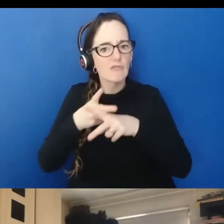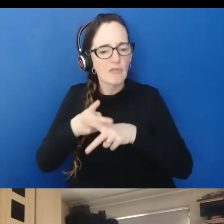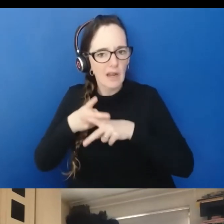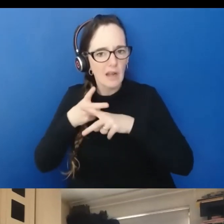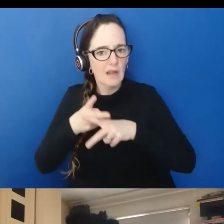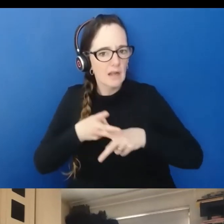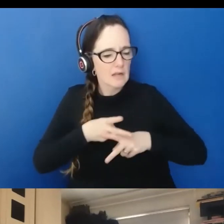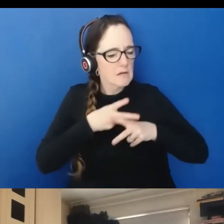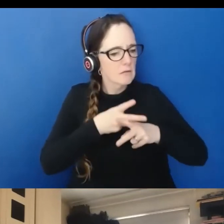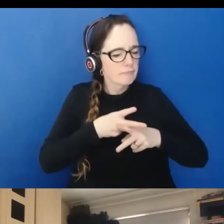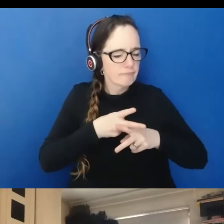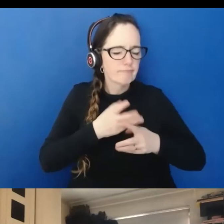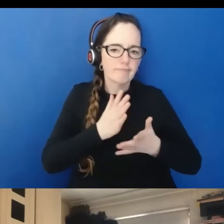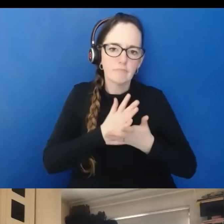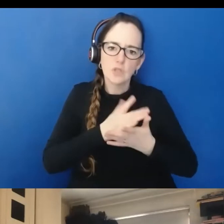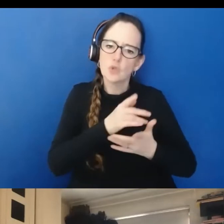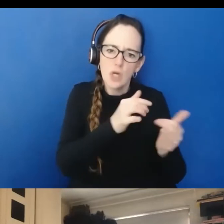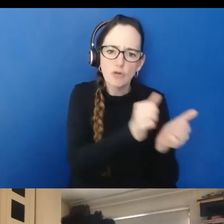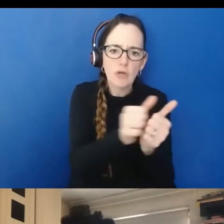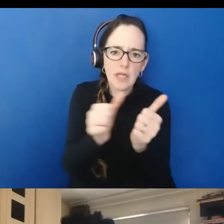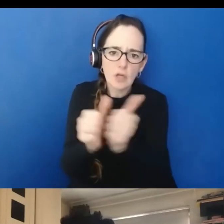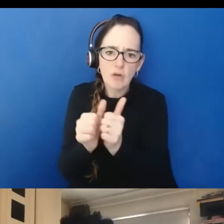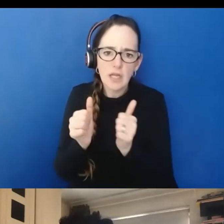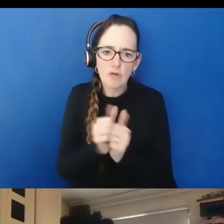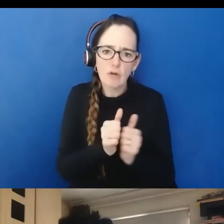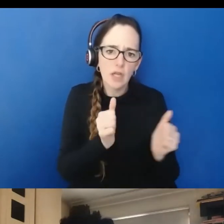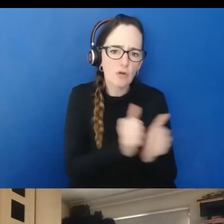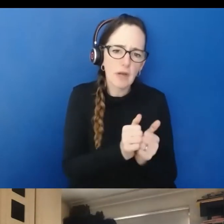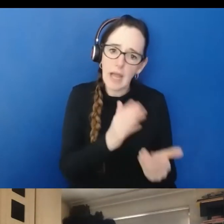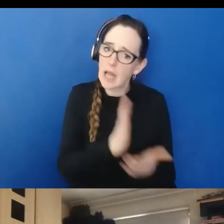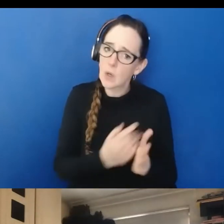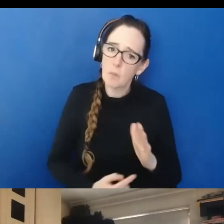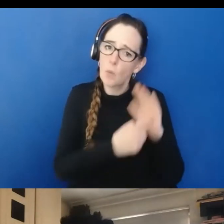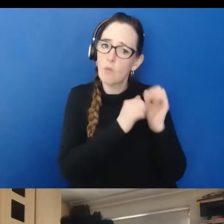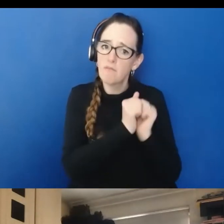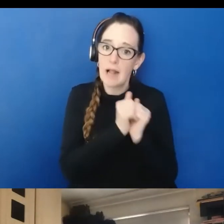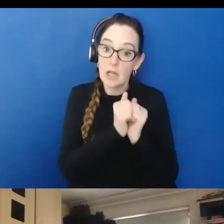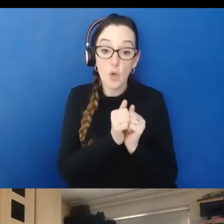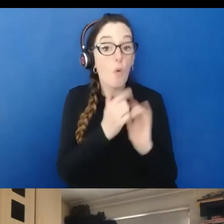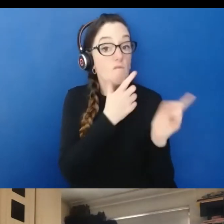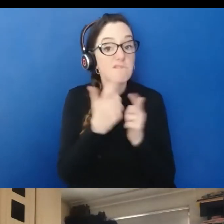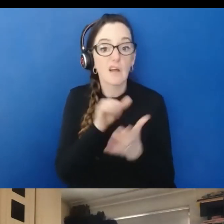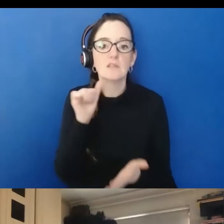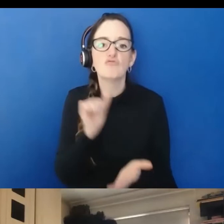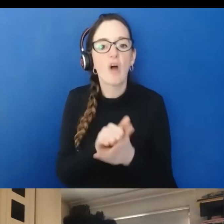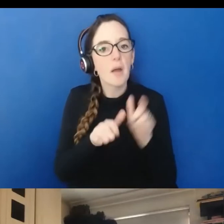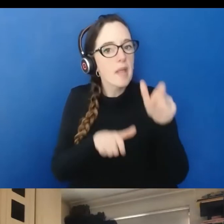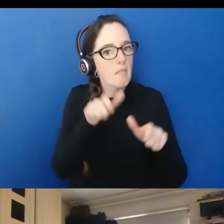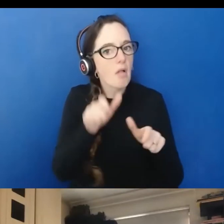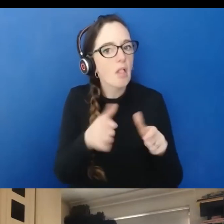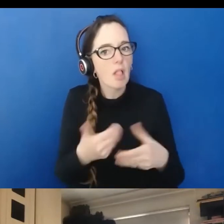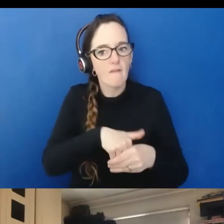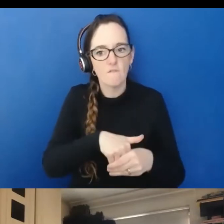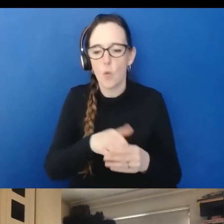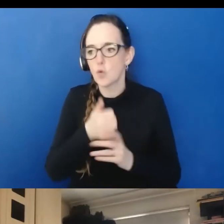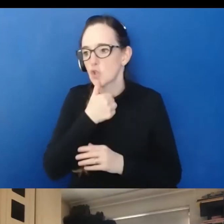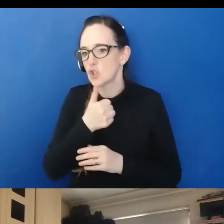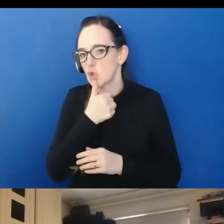About getting the right people in the room. About using potentially, let s call it intersectional